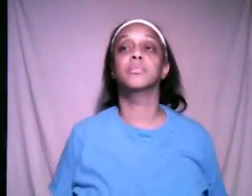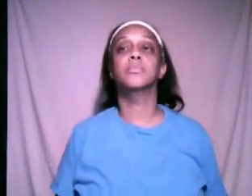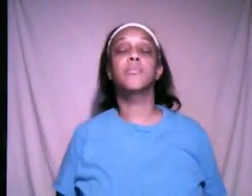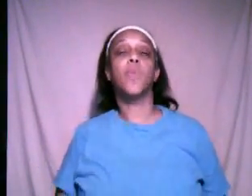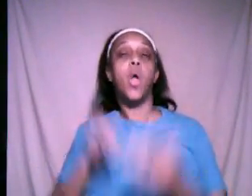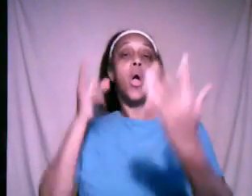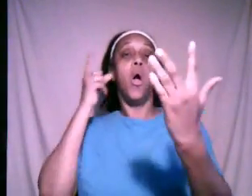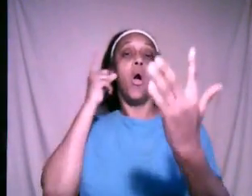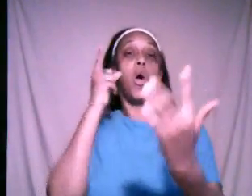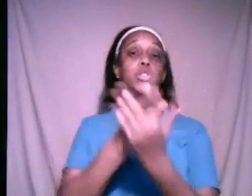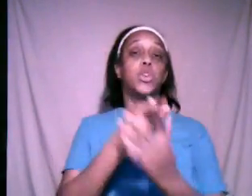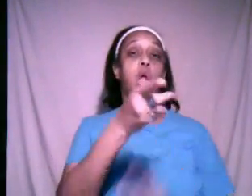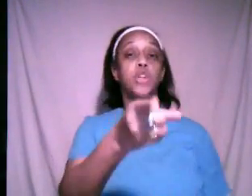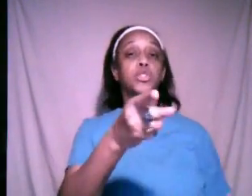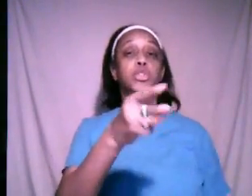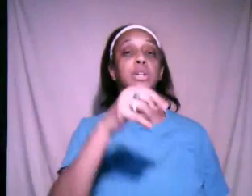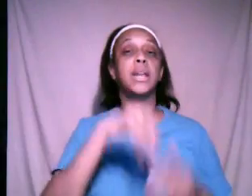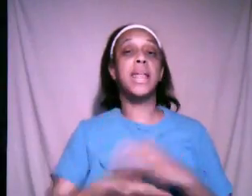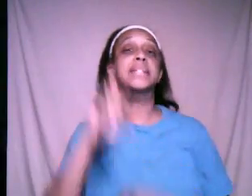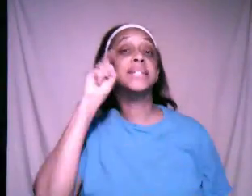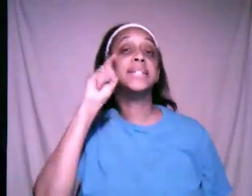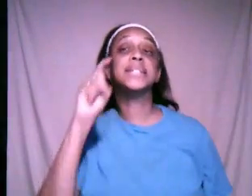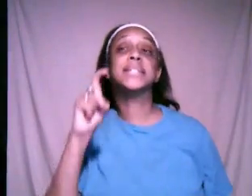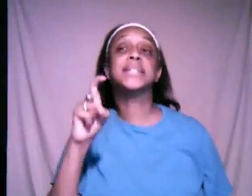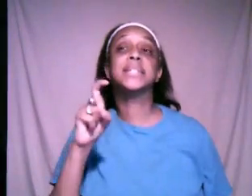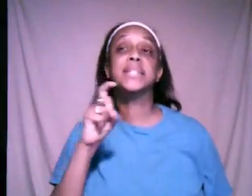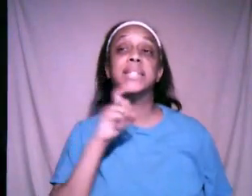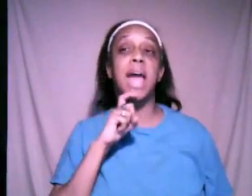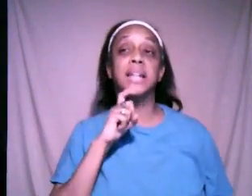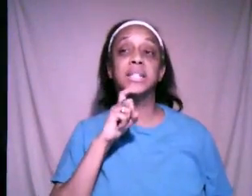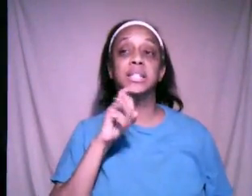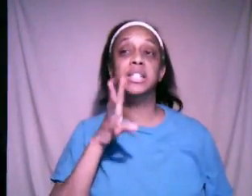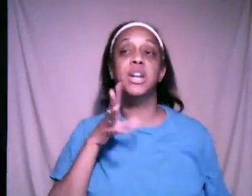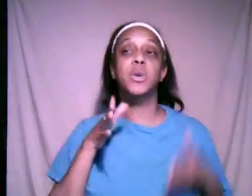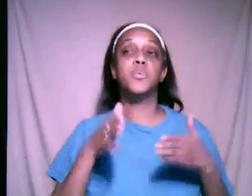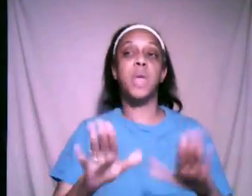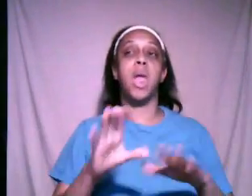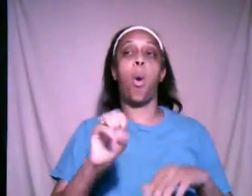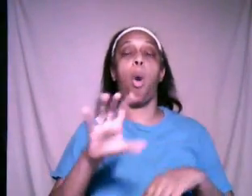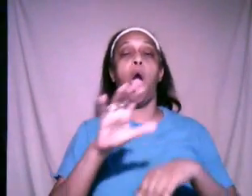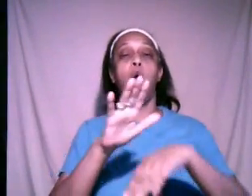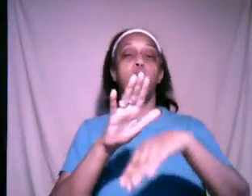* Insults you in sexual ways or